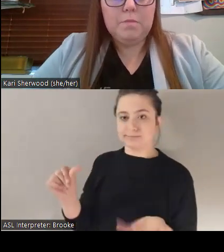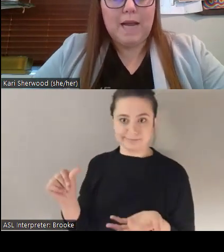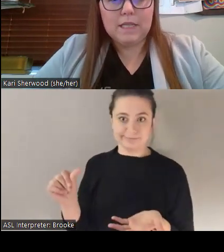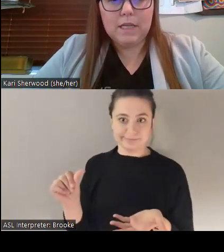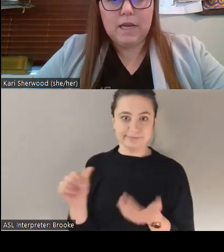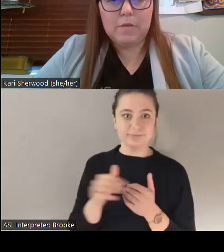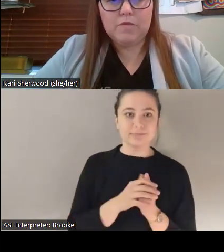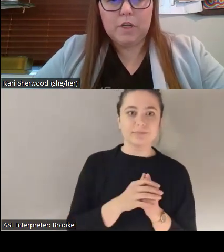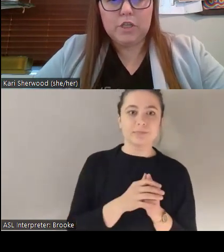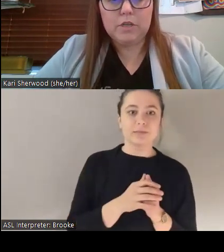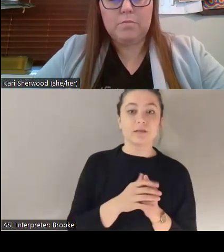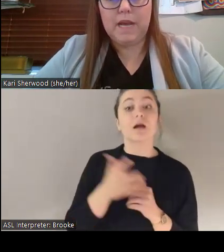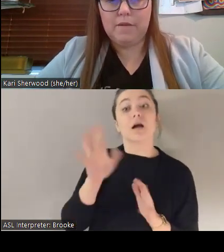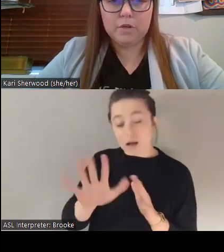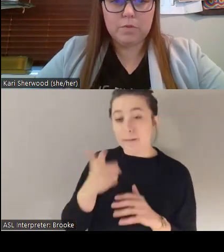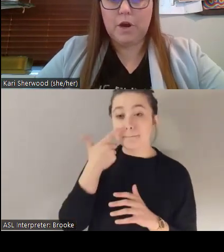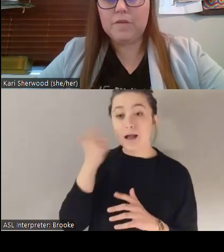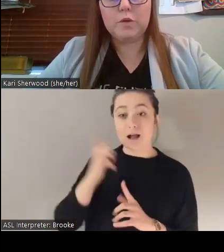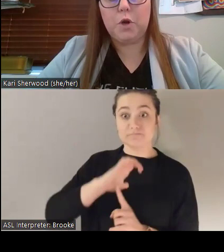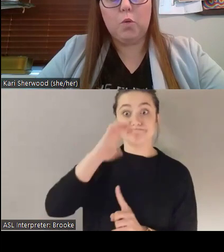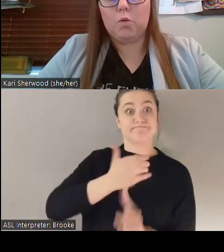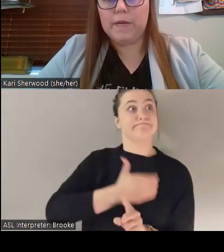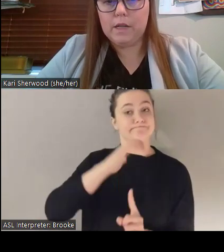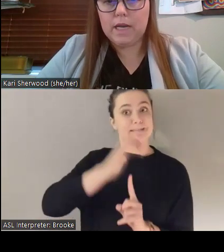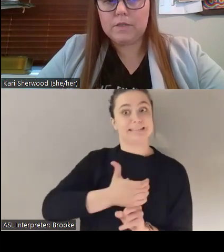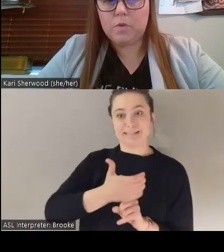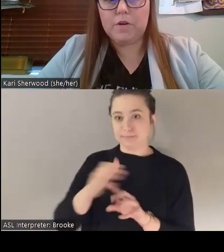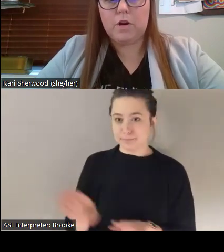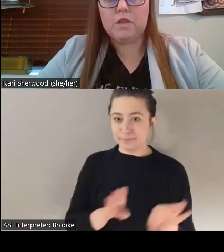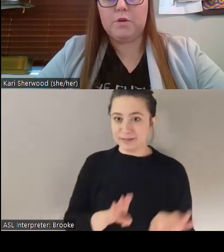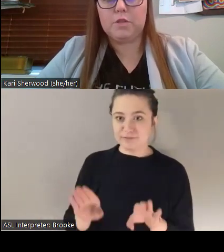masking and camouflaging behaviors, we often don't know or realize whether or not